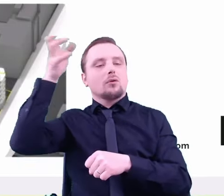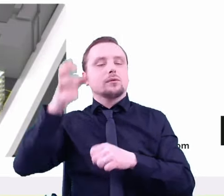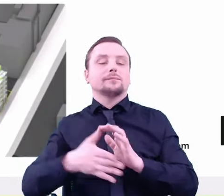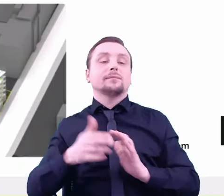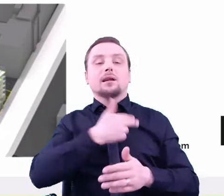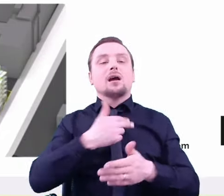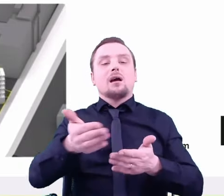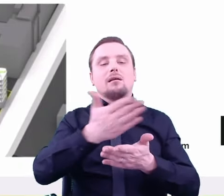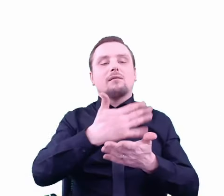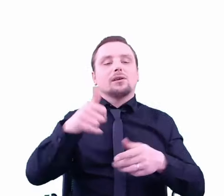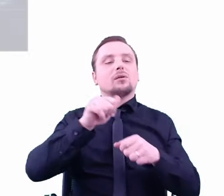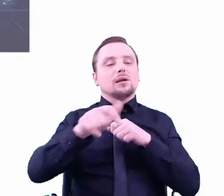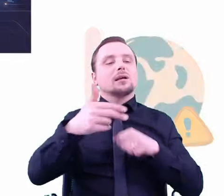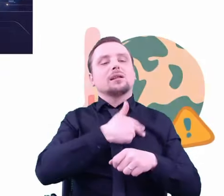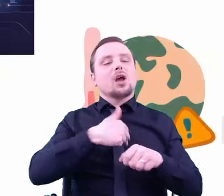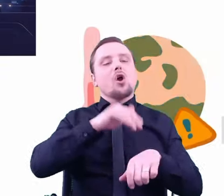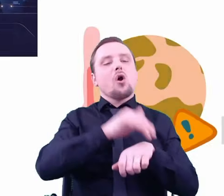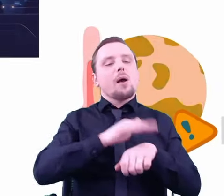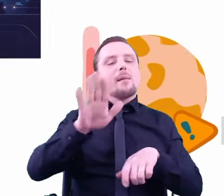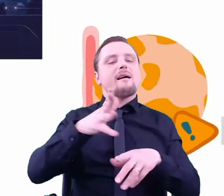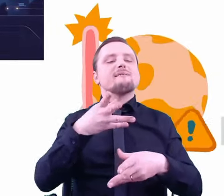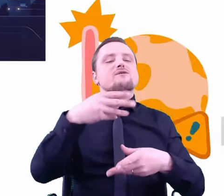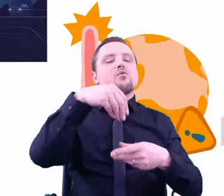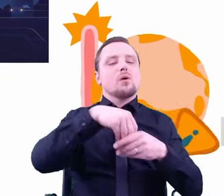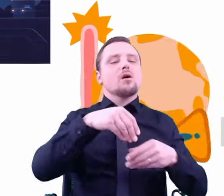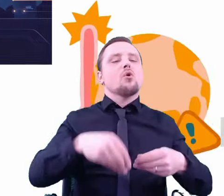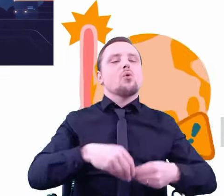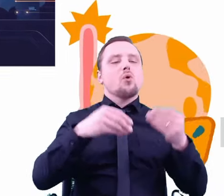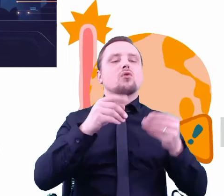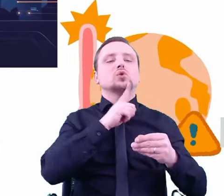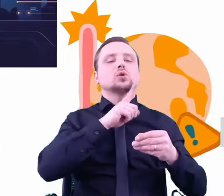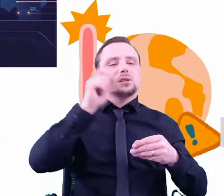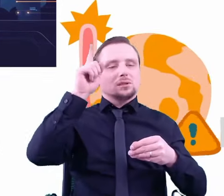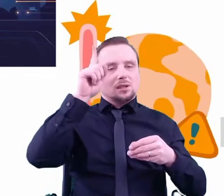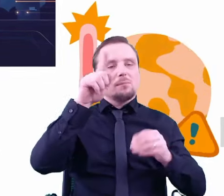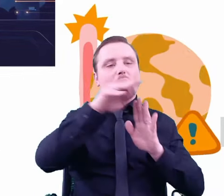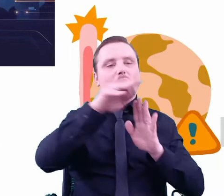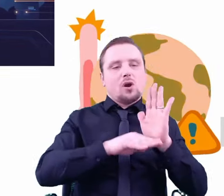have made significant contributions to the development of 3D-based software.